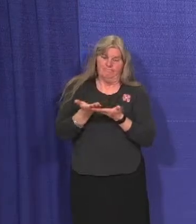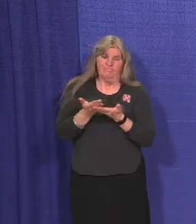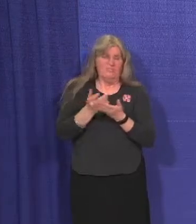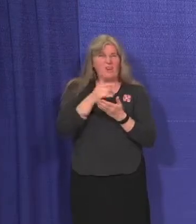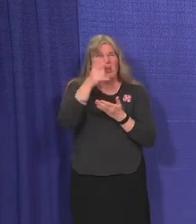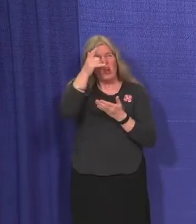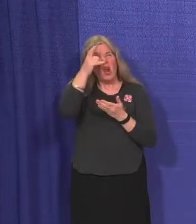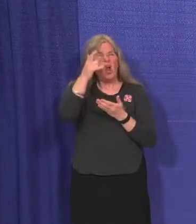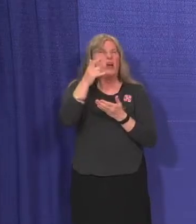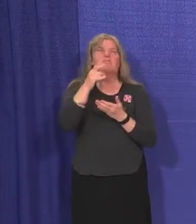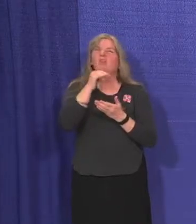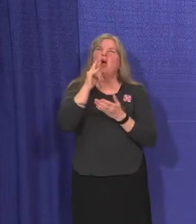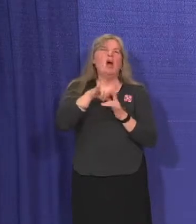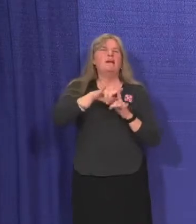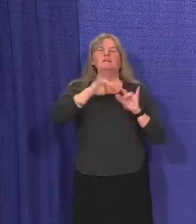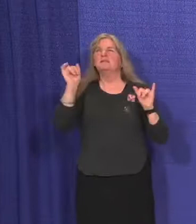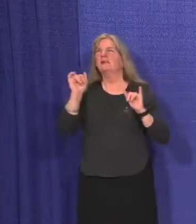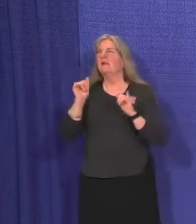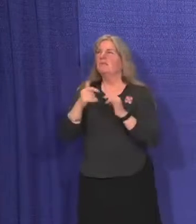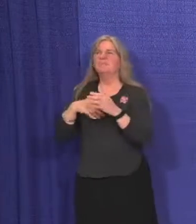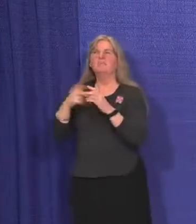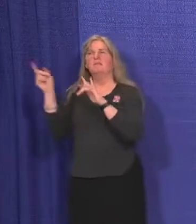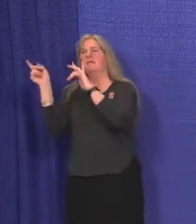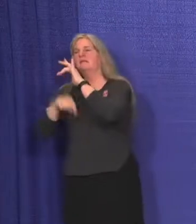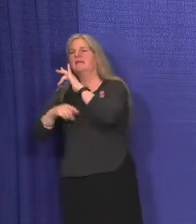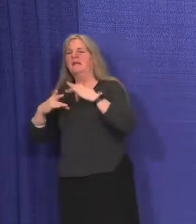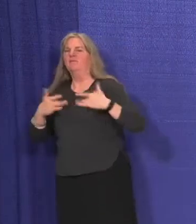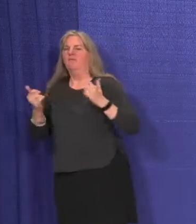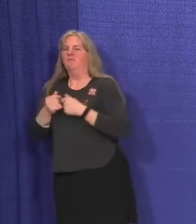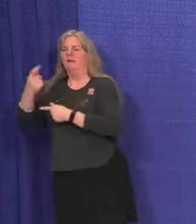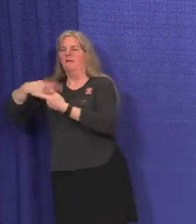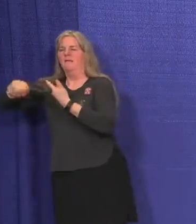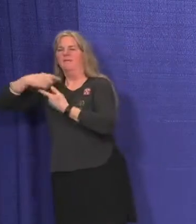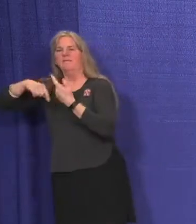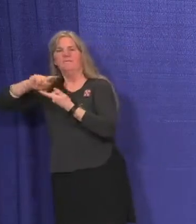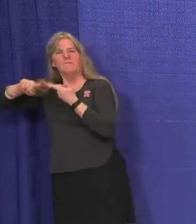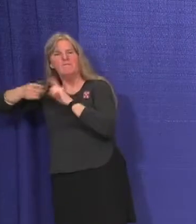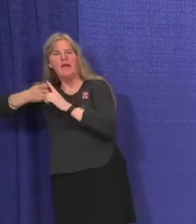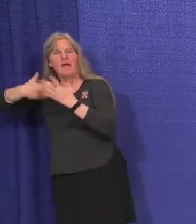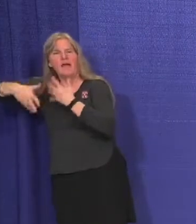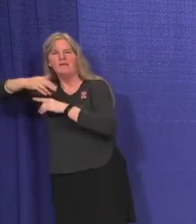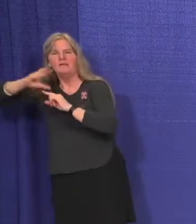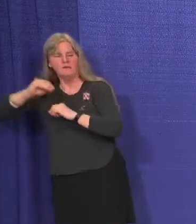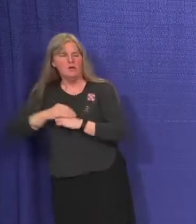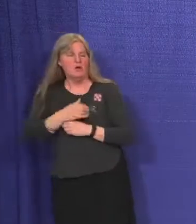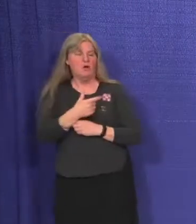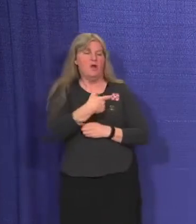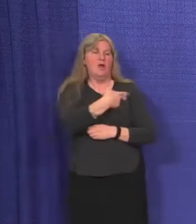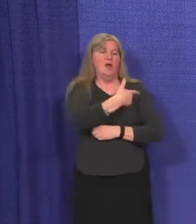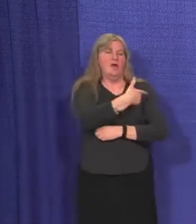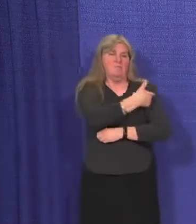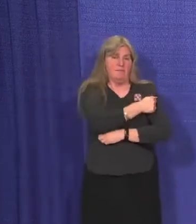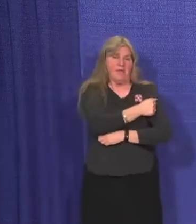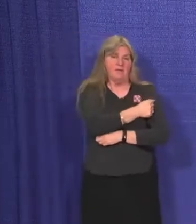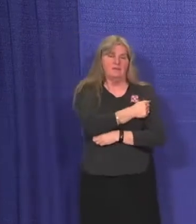to my attention. People have been poking vaccine appointments and not showing up.